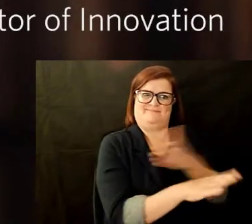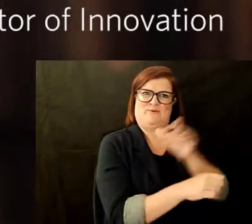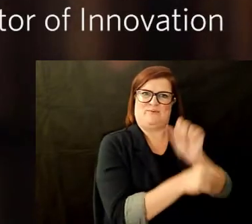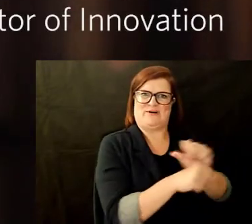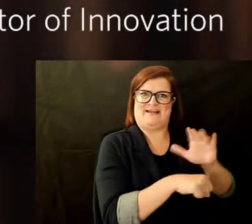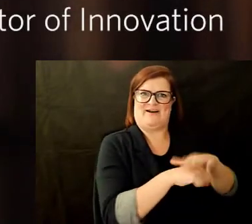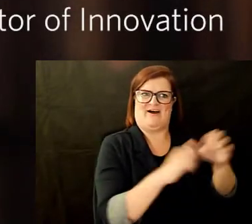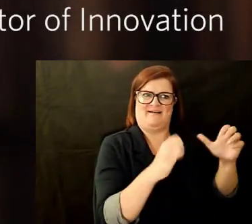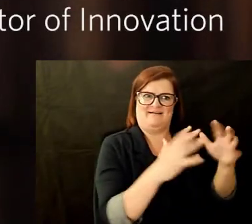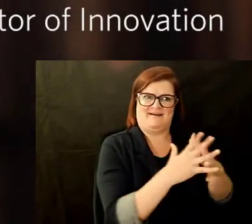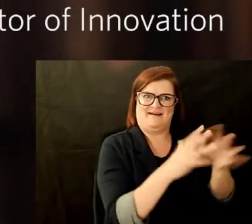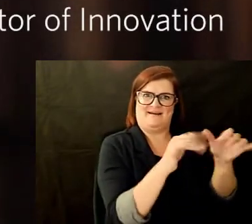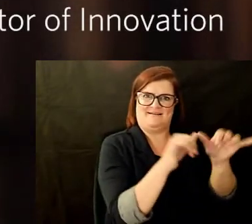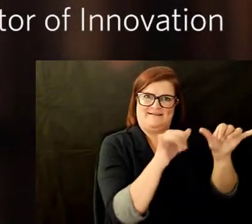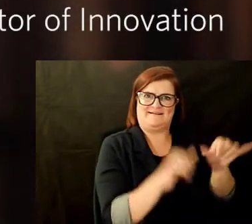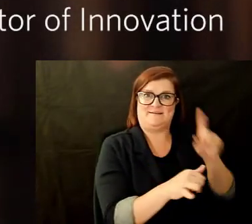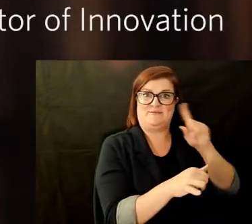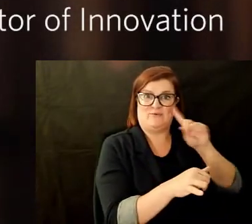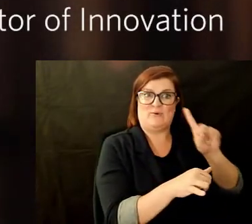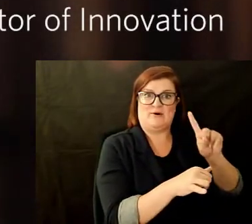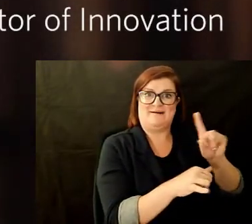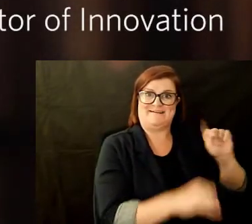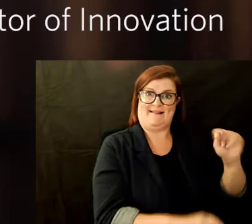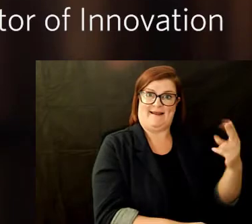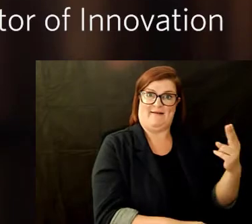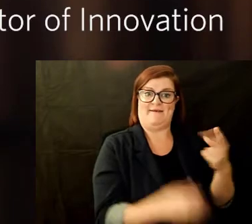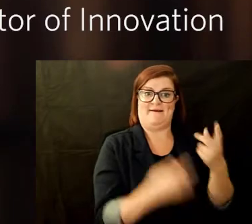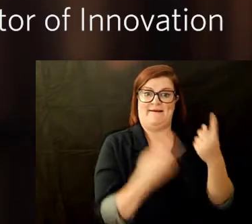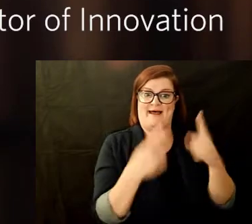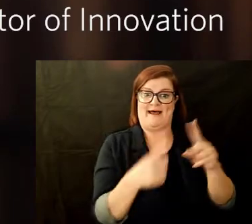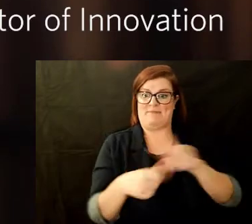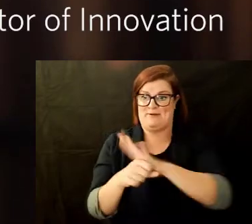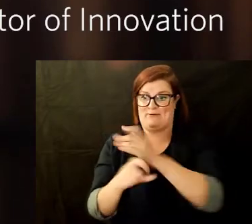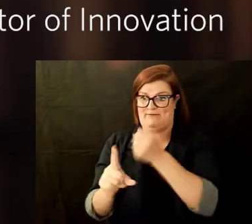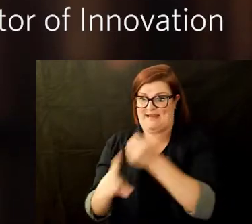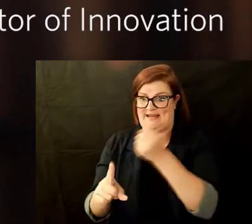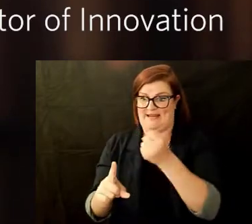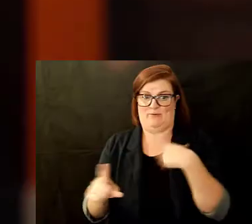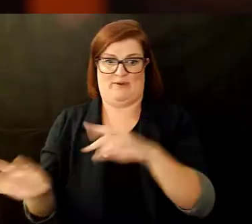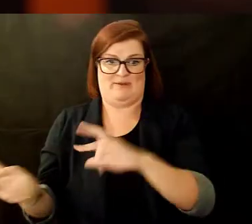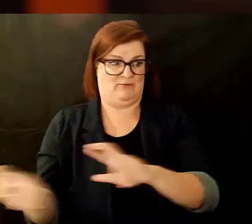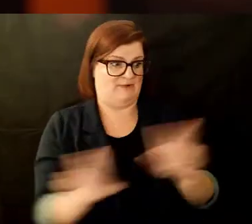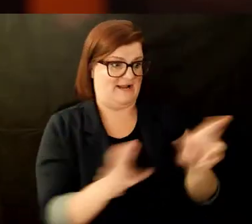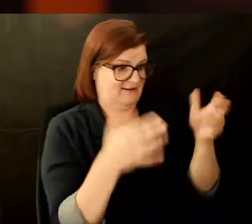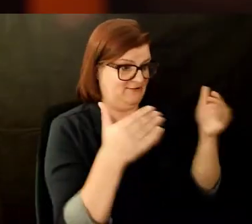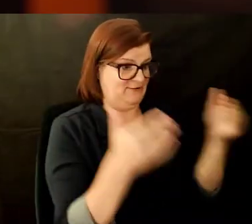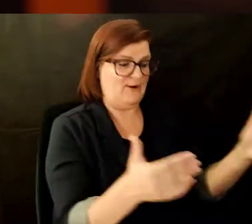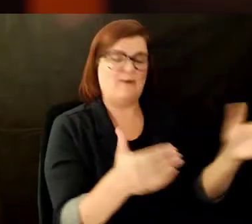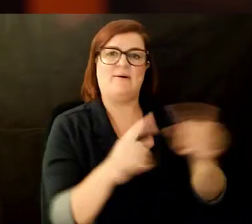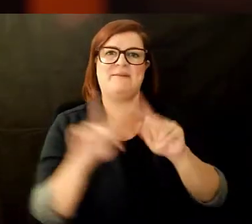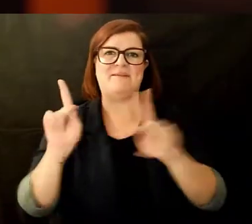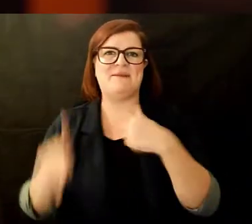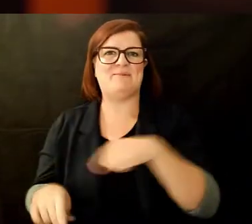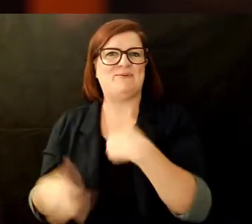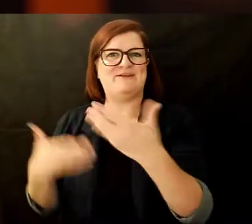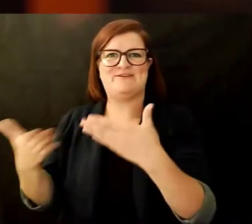could move into the future. So when COVID came, we were right there and ready to go. But the people we were serving weren't ready.